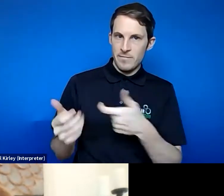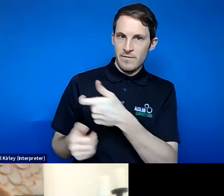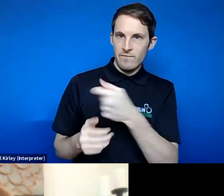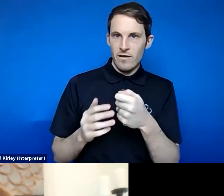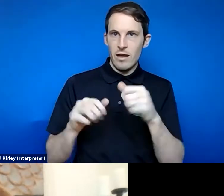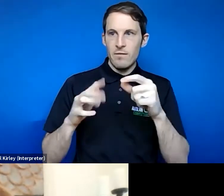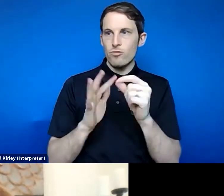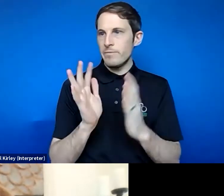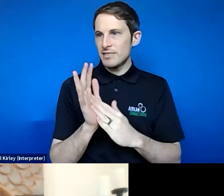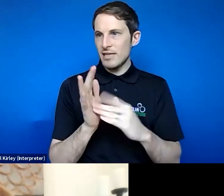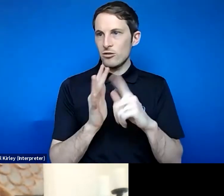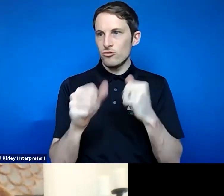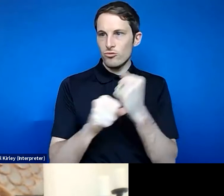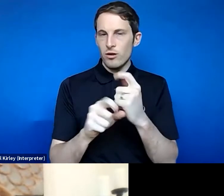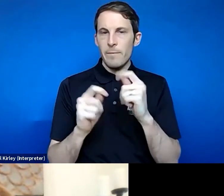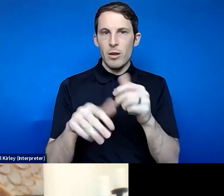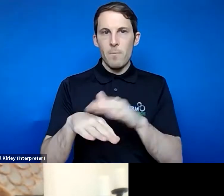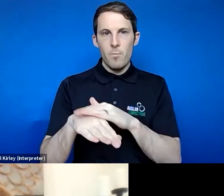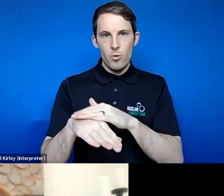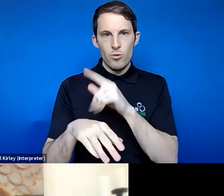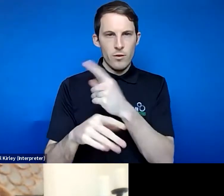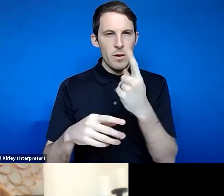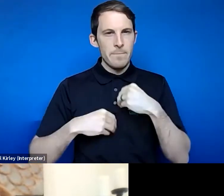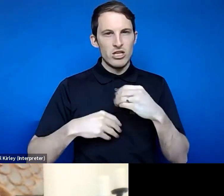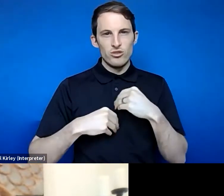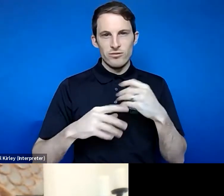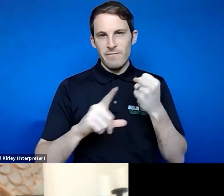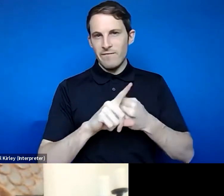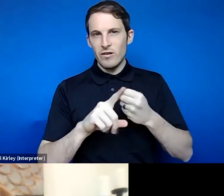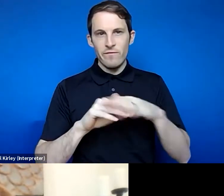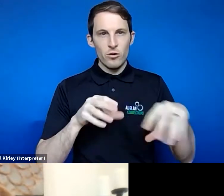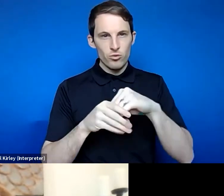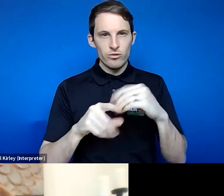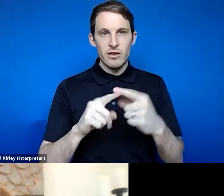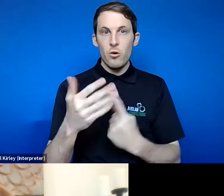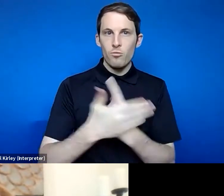Blue Julia Gillard, a passionate advocate for inclusion and opportunity and a champion